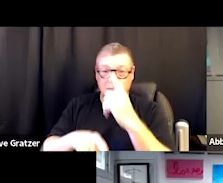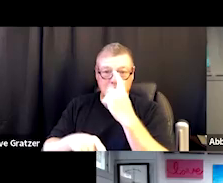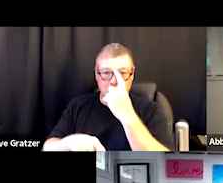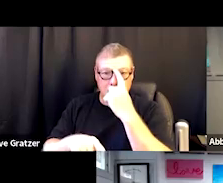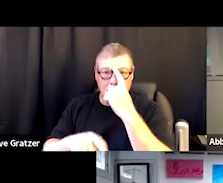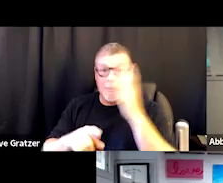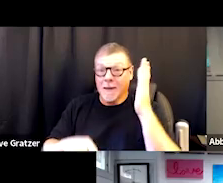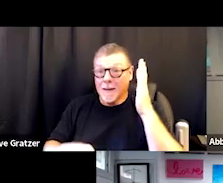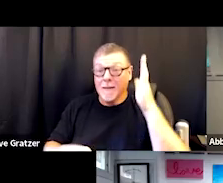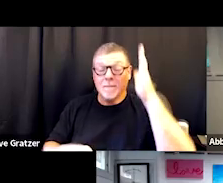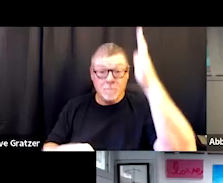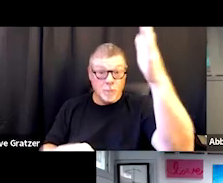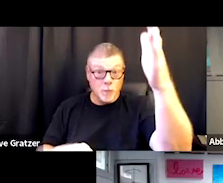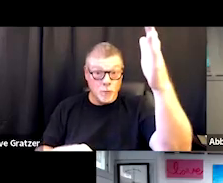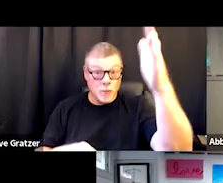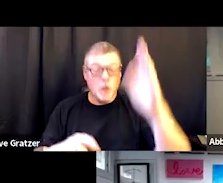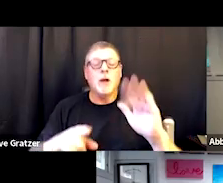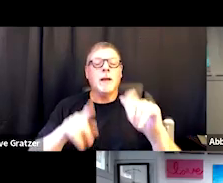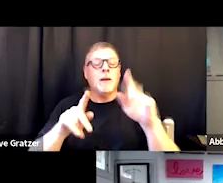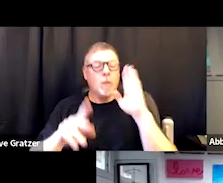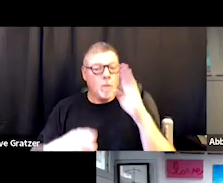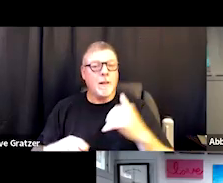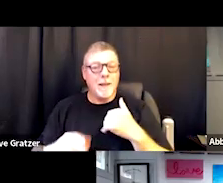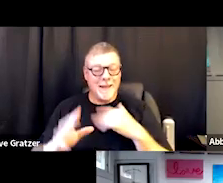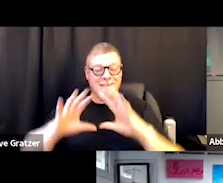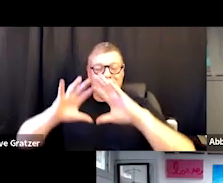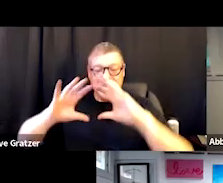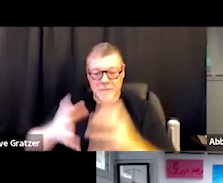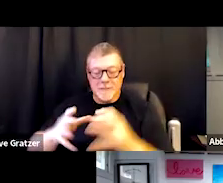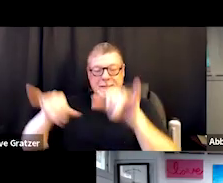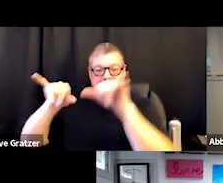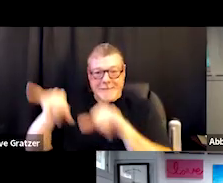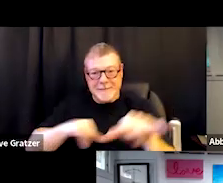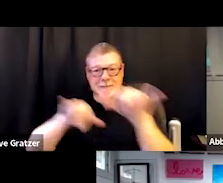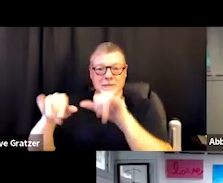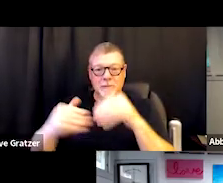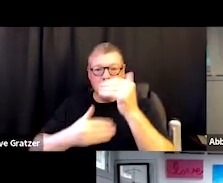in the future will have a set standard process to follow.